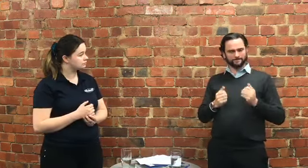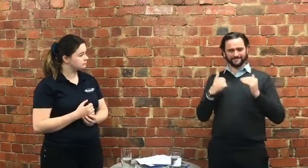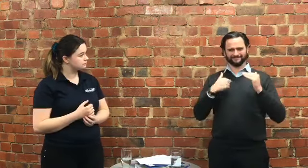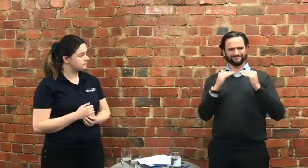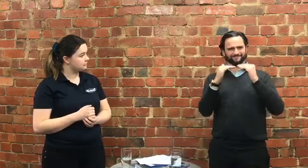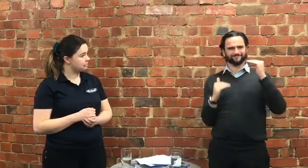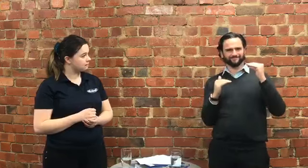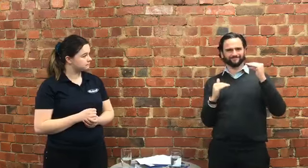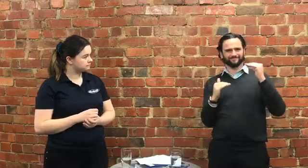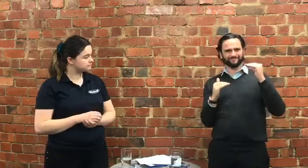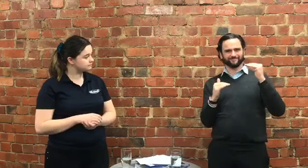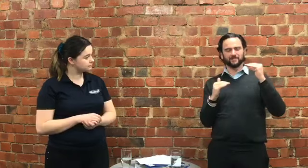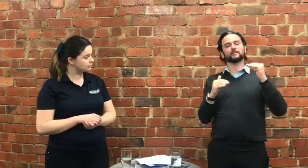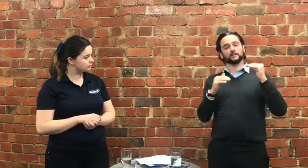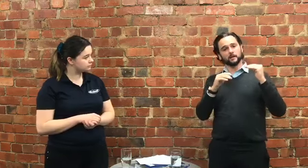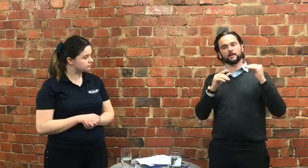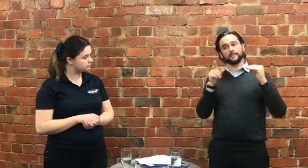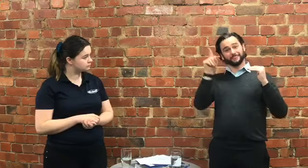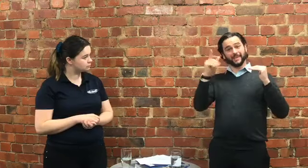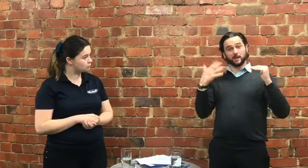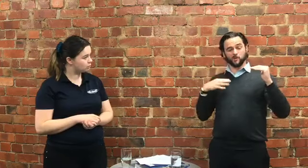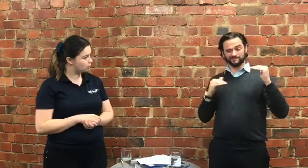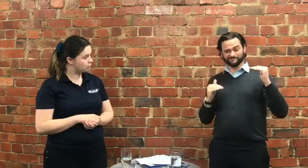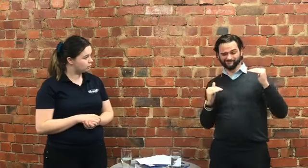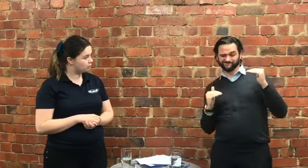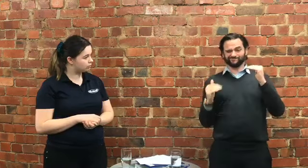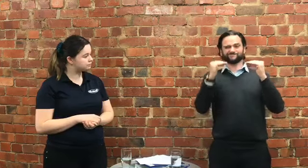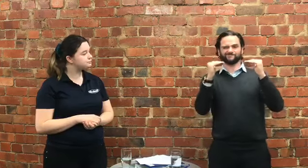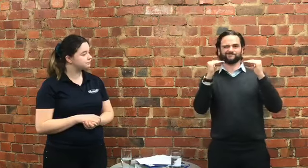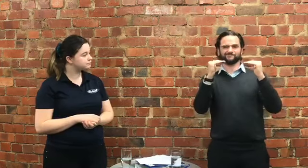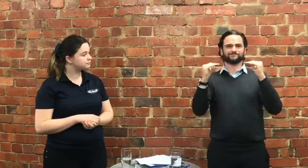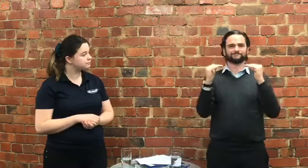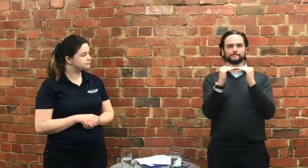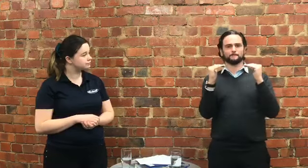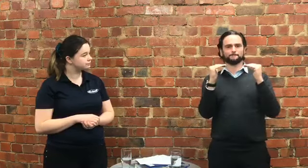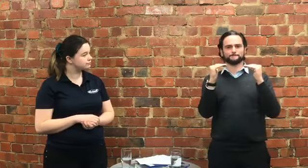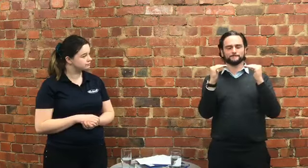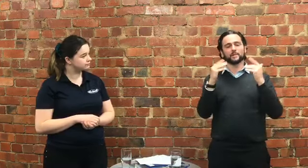So, if you feel like you're disadvantaged in some way